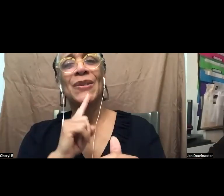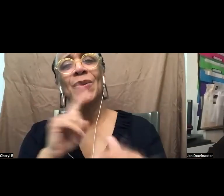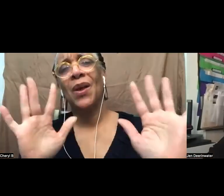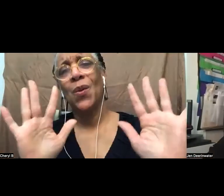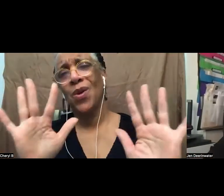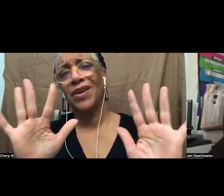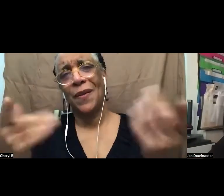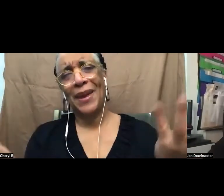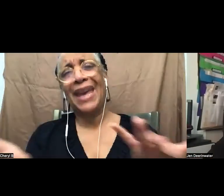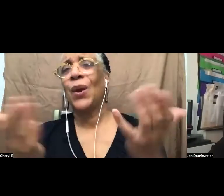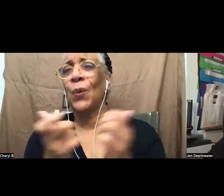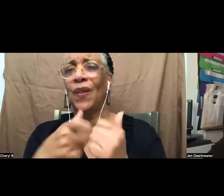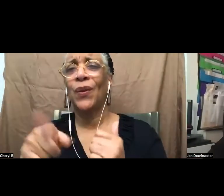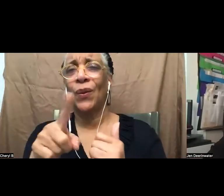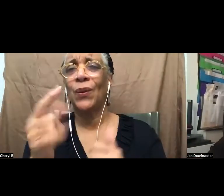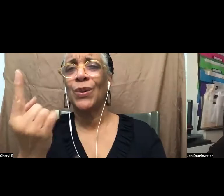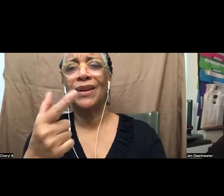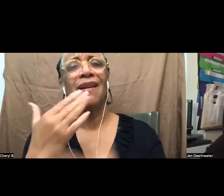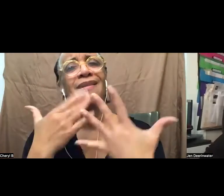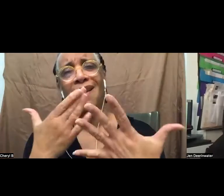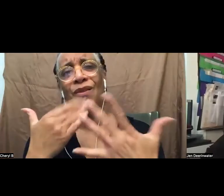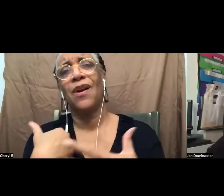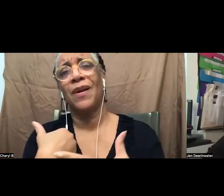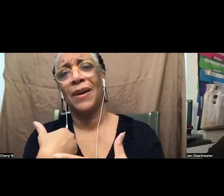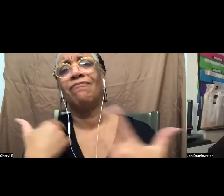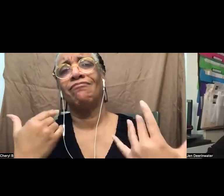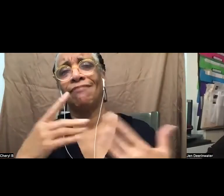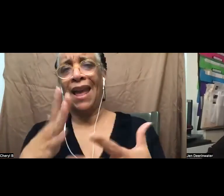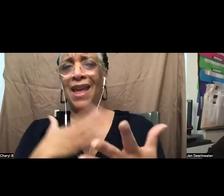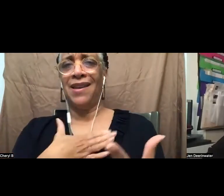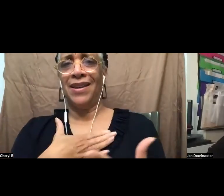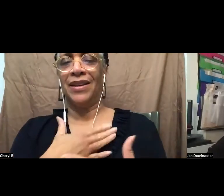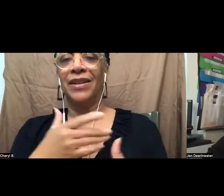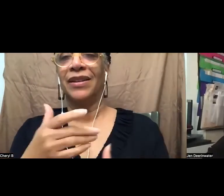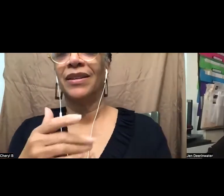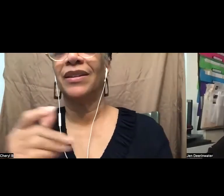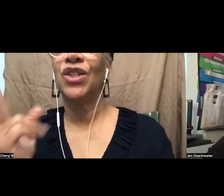to be here with you all and thank you for having me. For joining us today